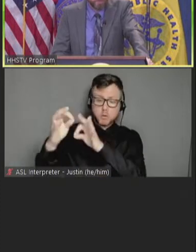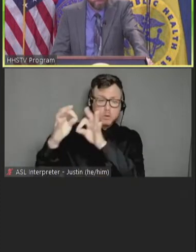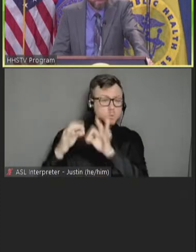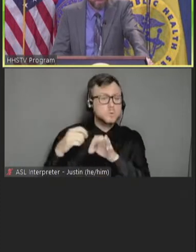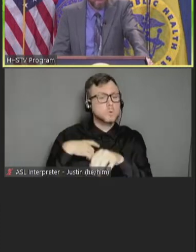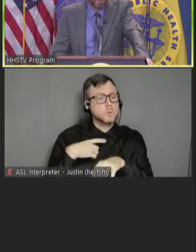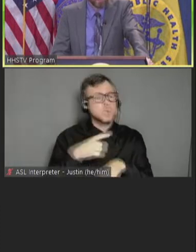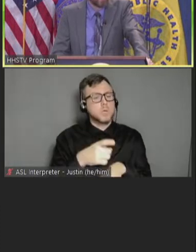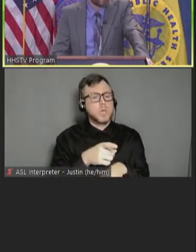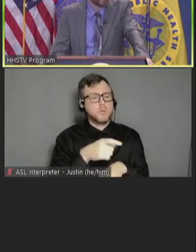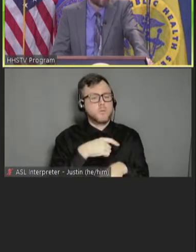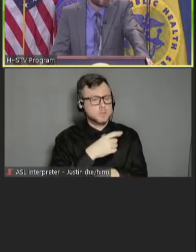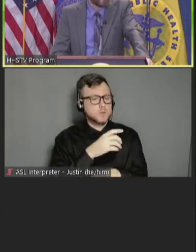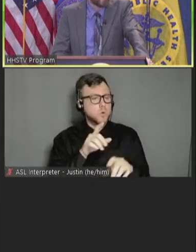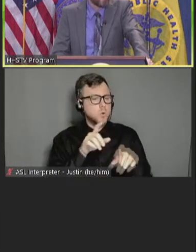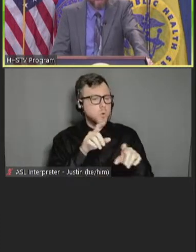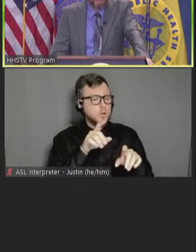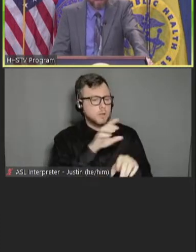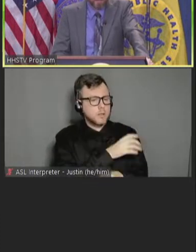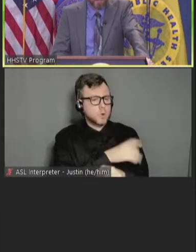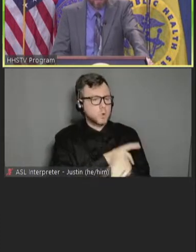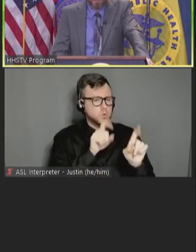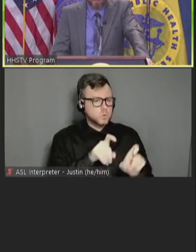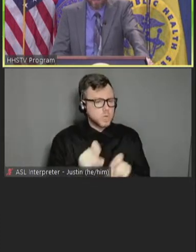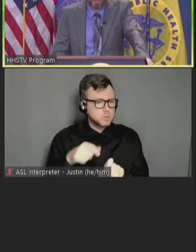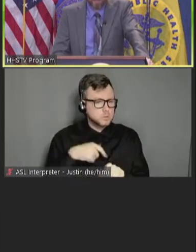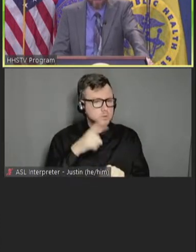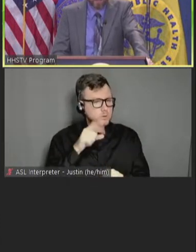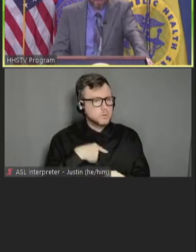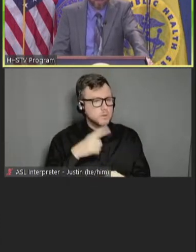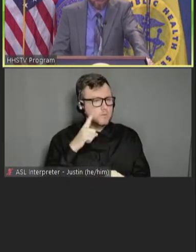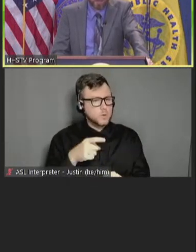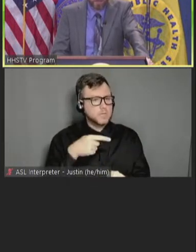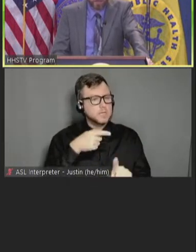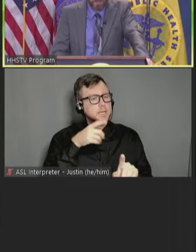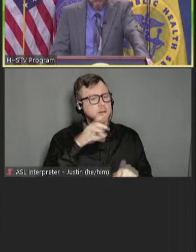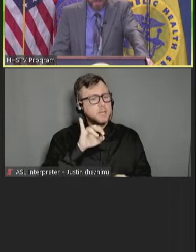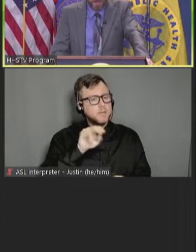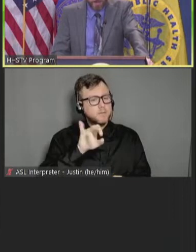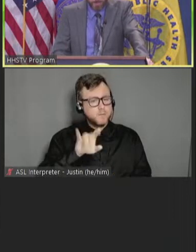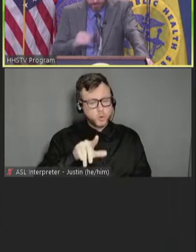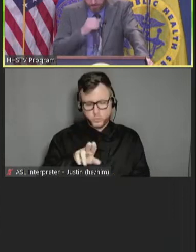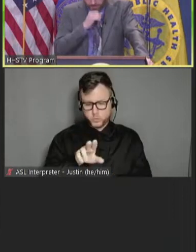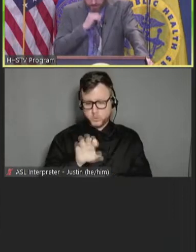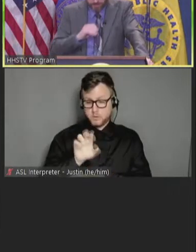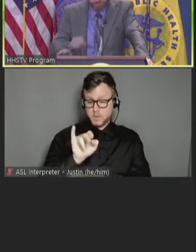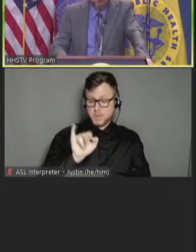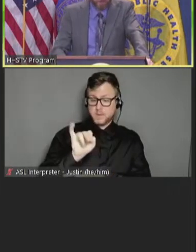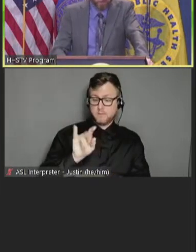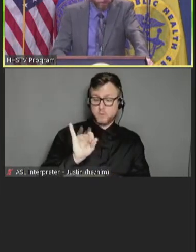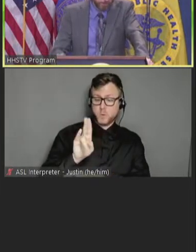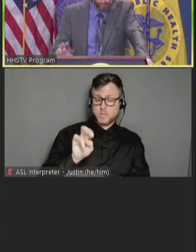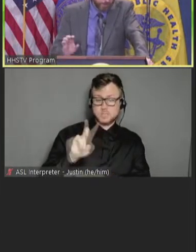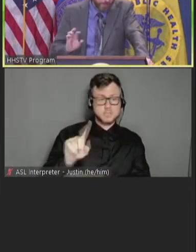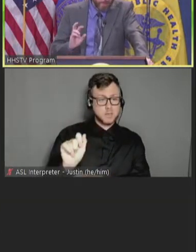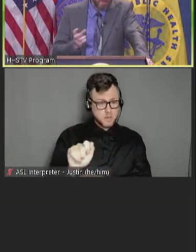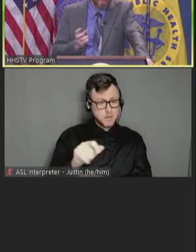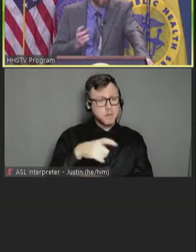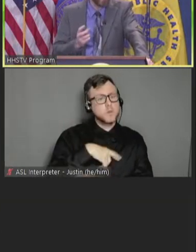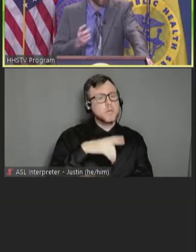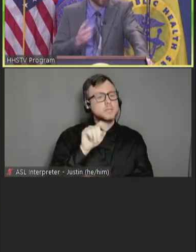and also for TLR agonist, as you can see here, TLR 478 agonists and CpG. These can be administered